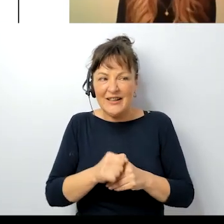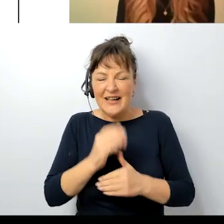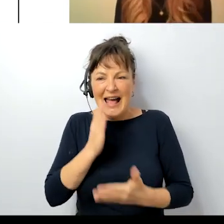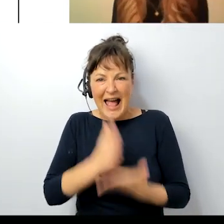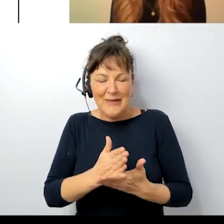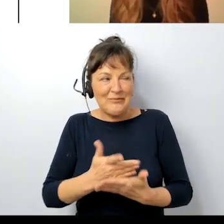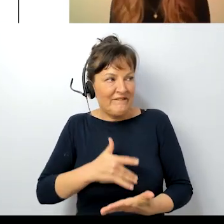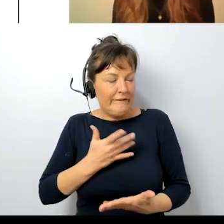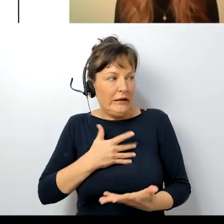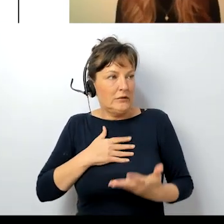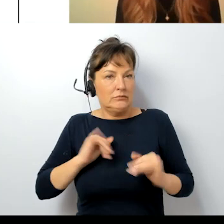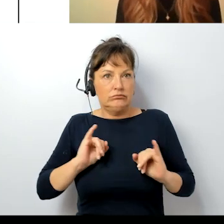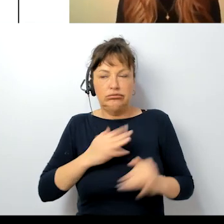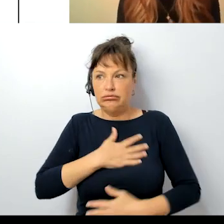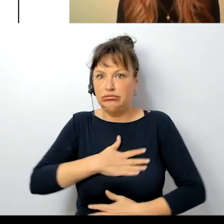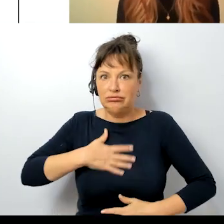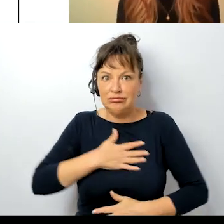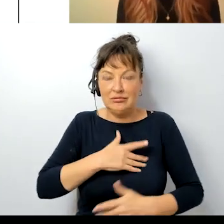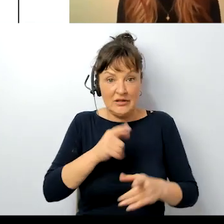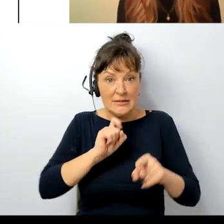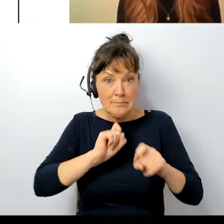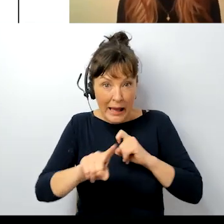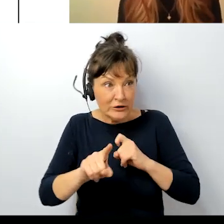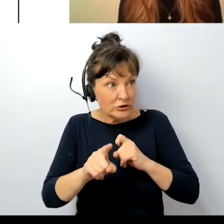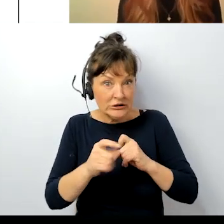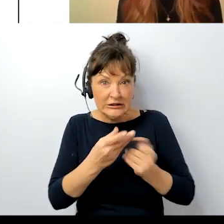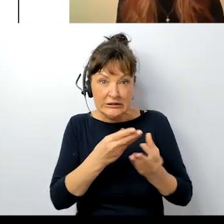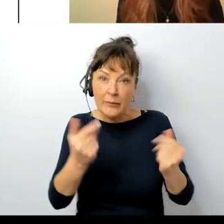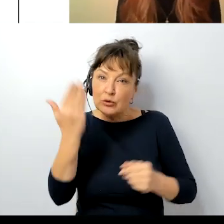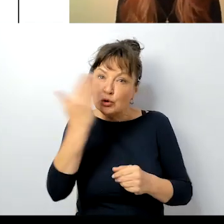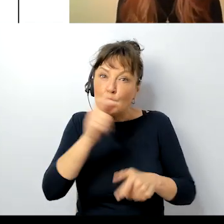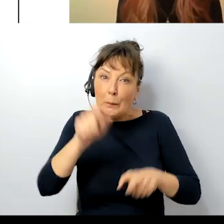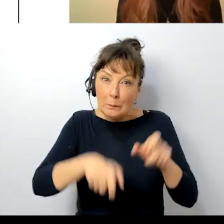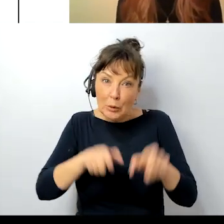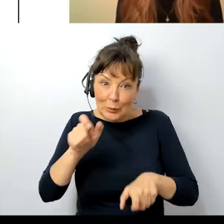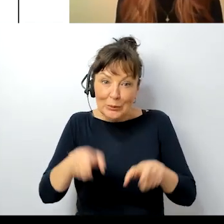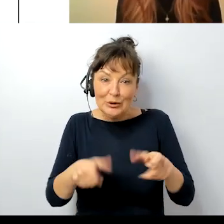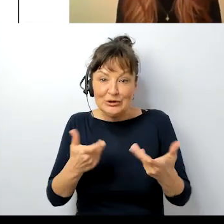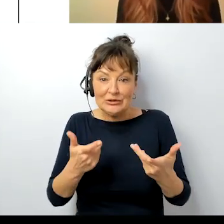so about making yourself stand out so you're so right, it can feel quite daunting. I think